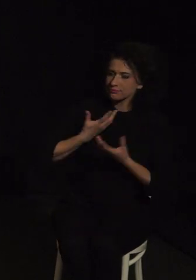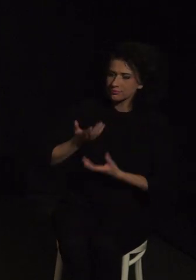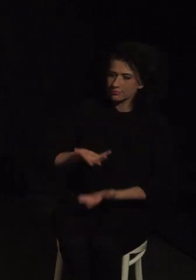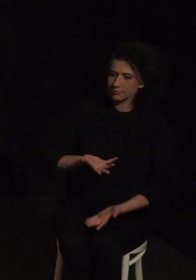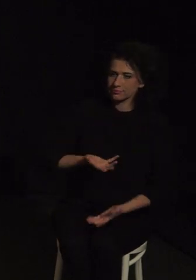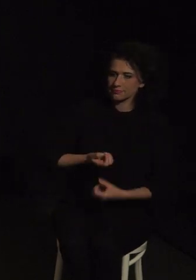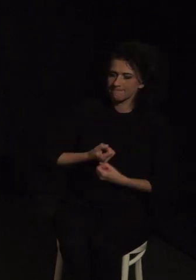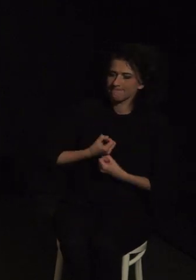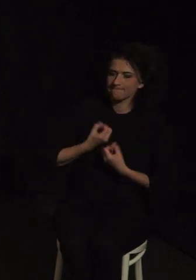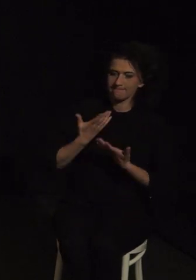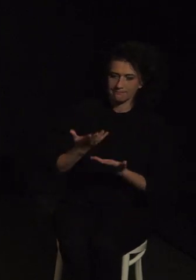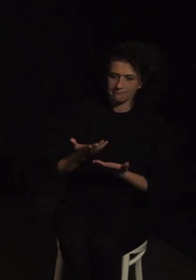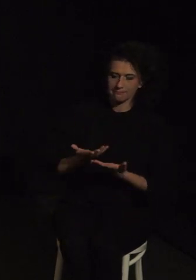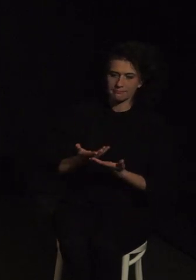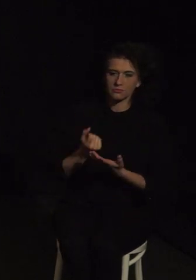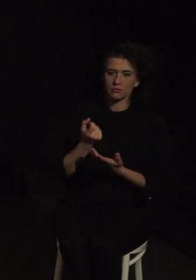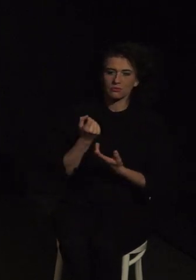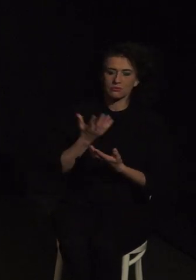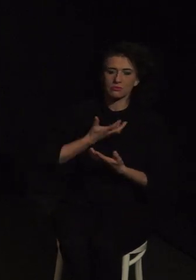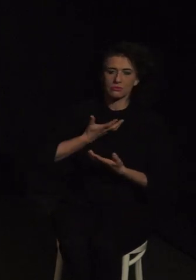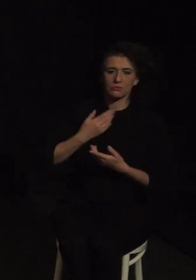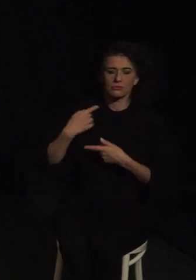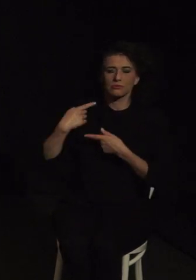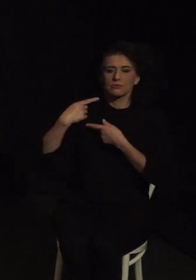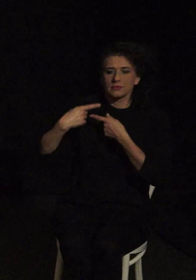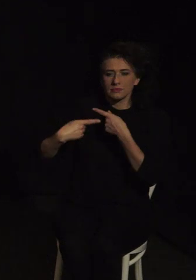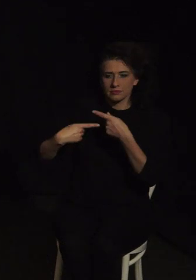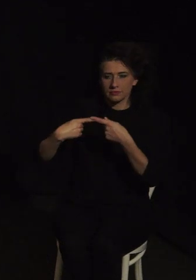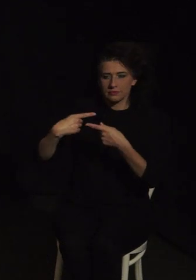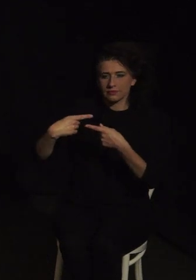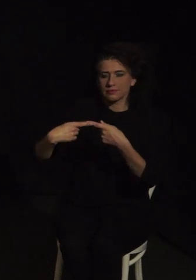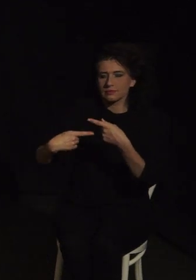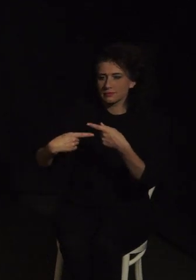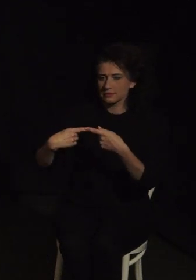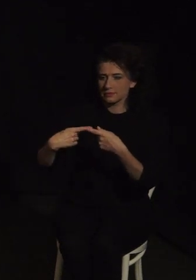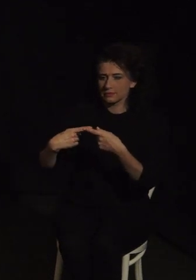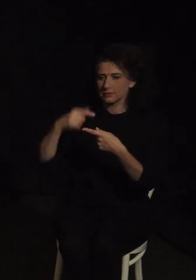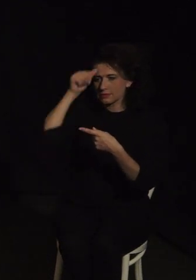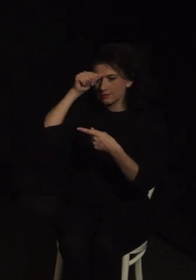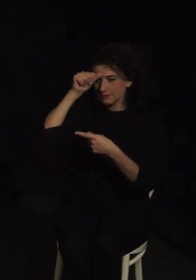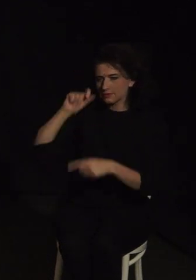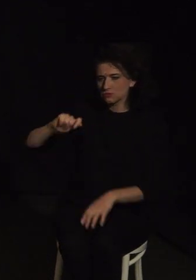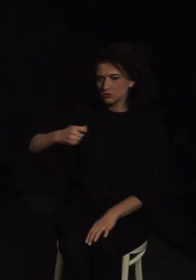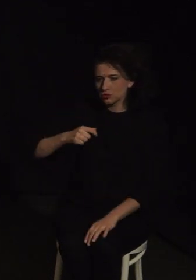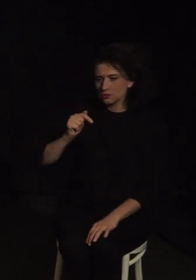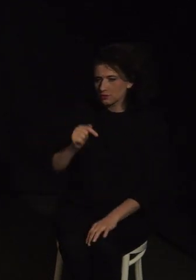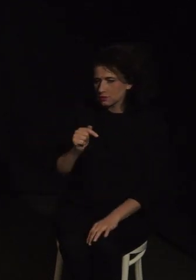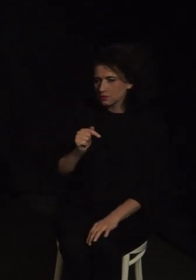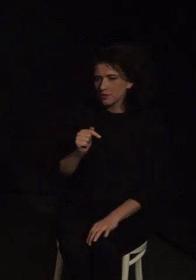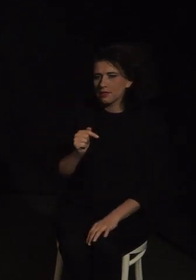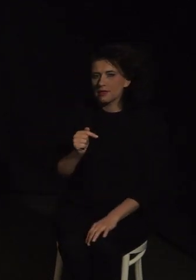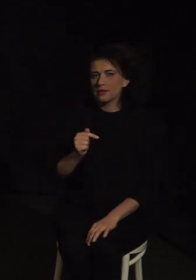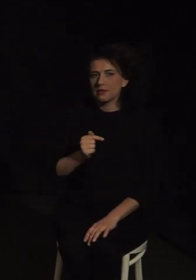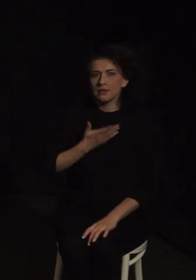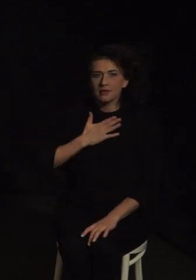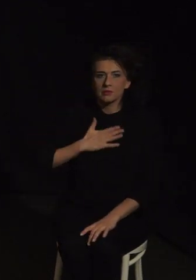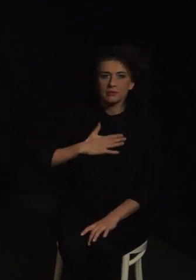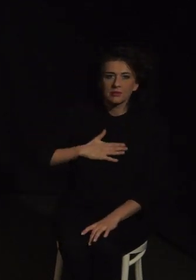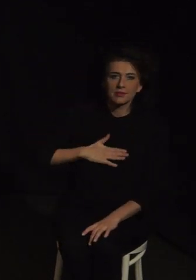This is a process of… How shall I put it? I must enjoy it.